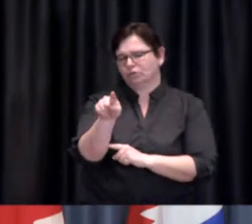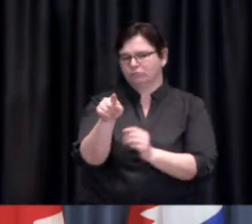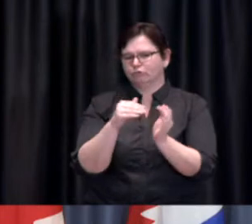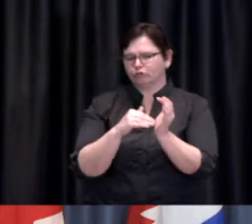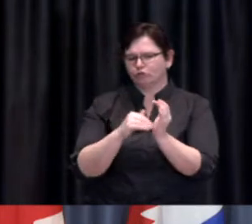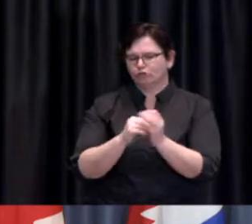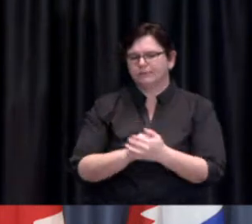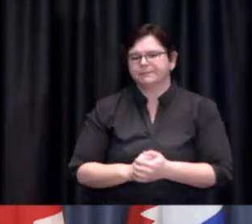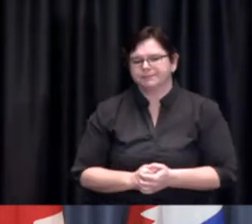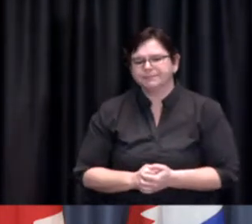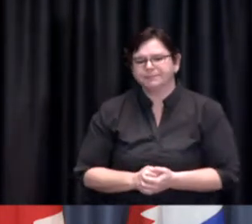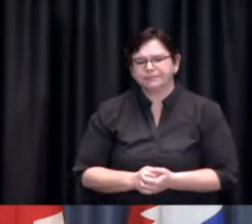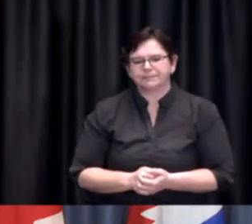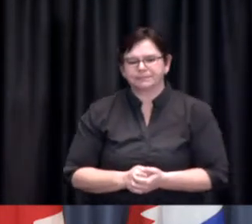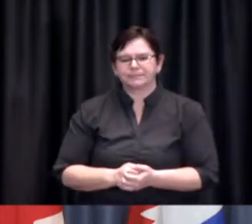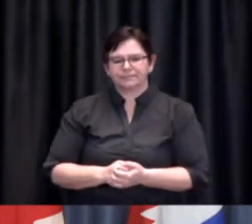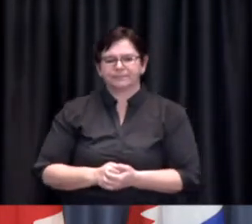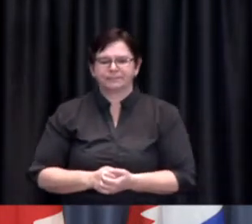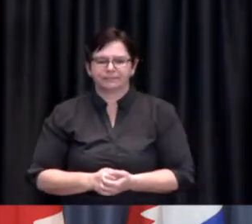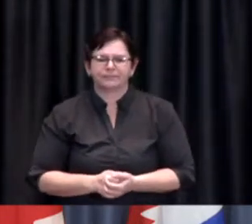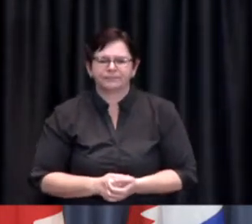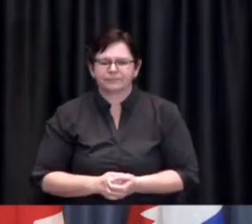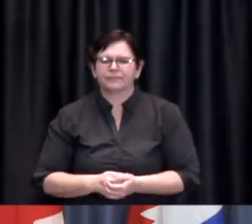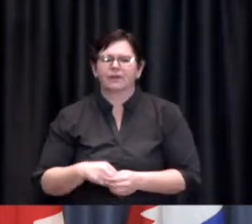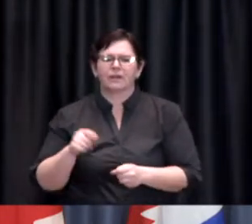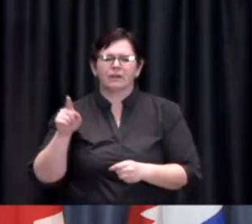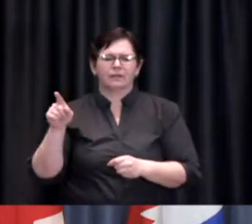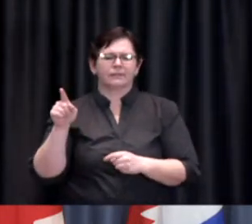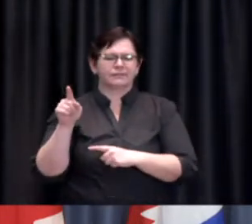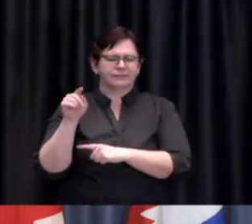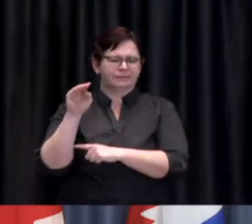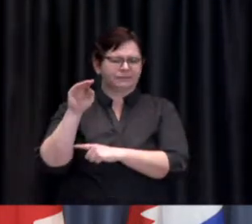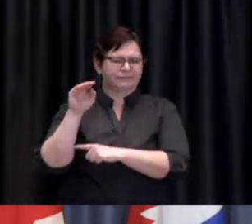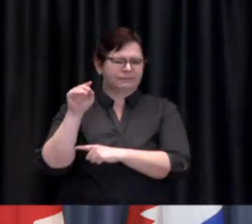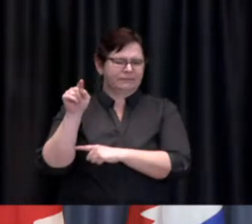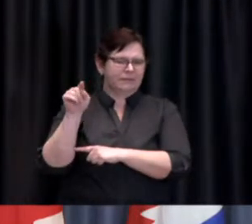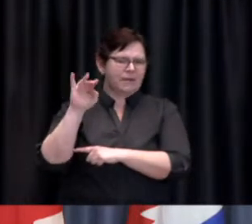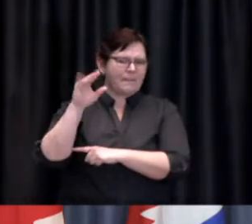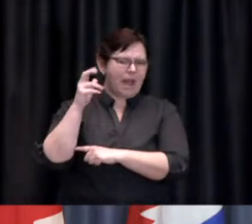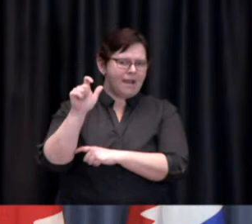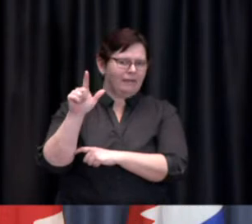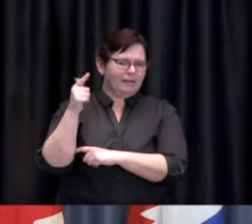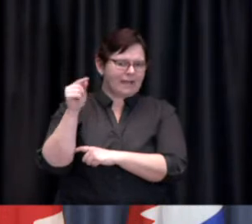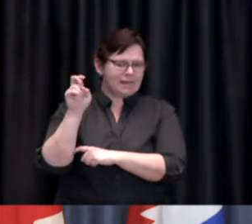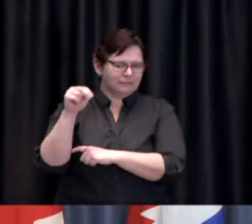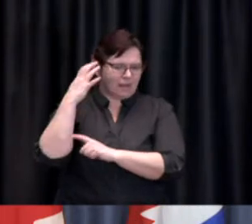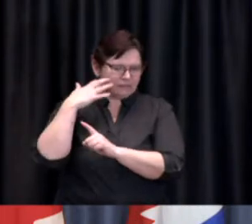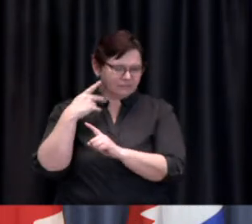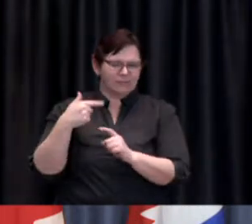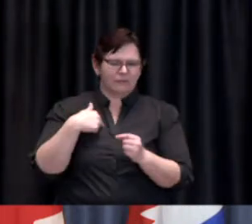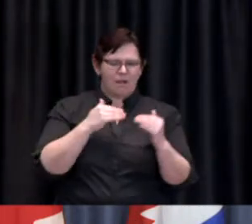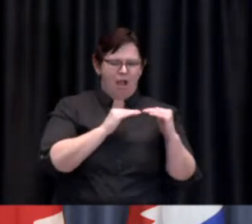A colleague of mine was at Michael Garron Hospital earlier today and he says there was a lineup out the door